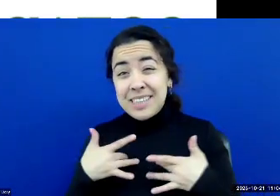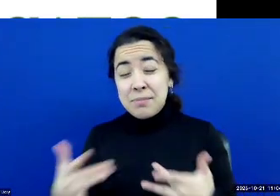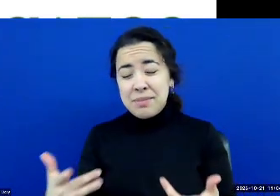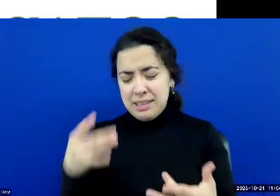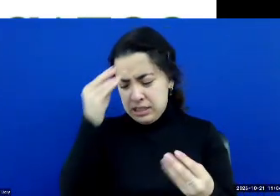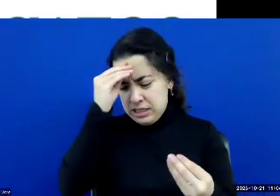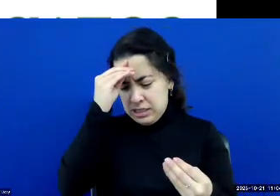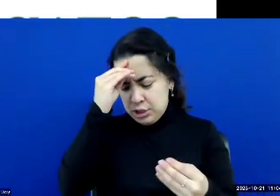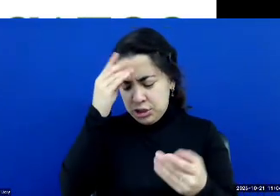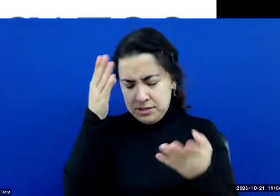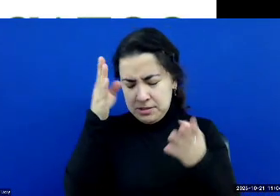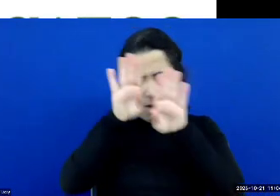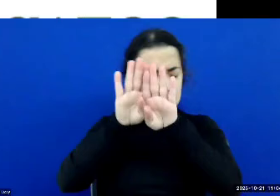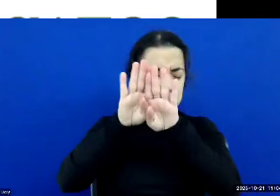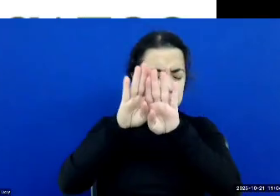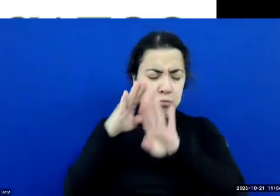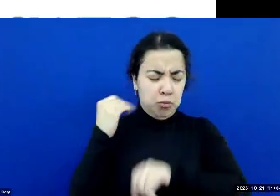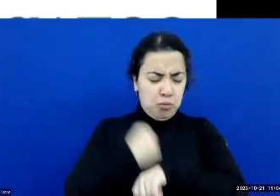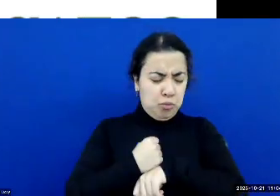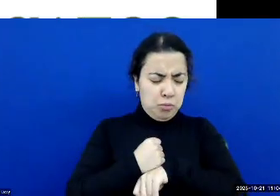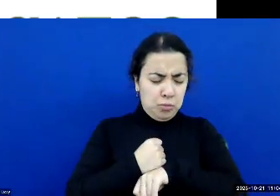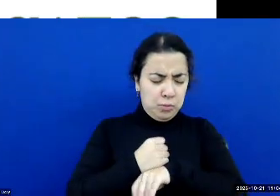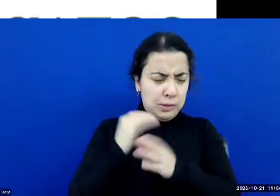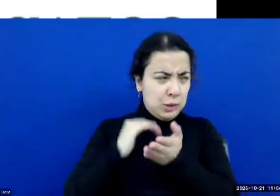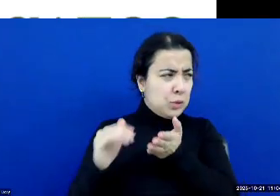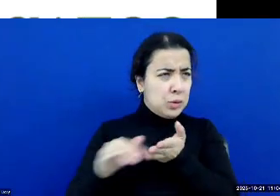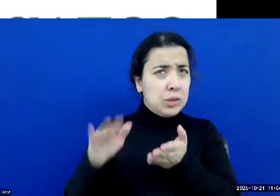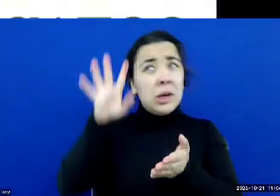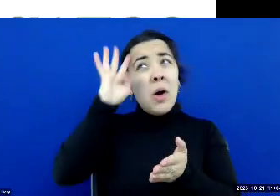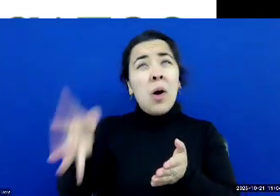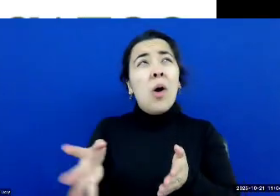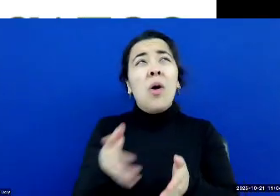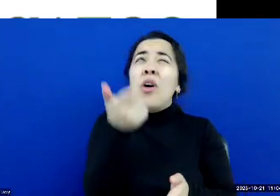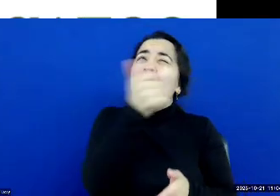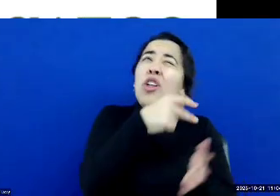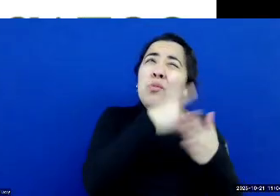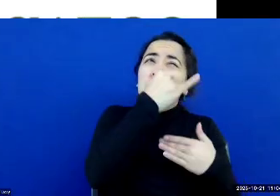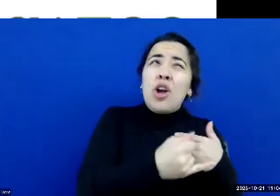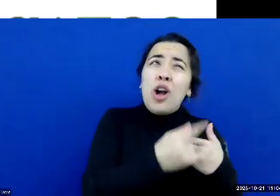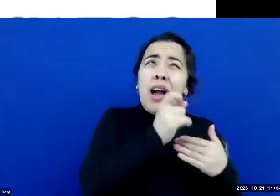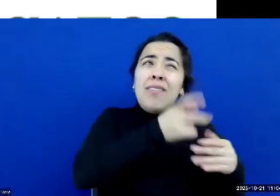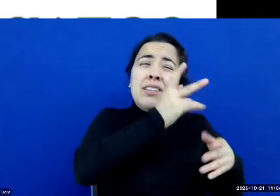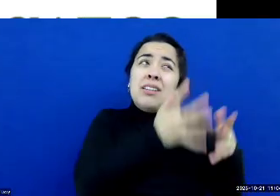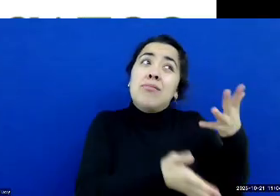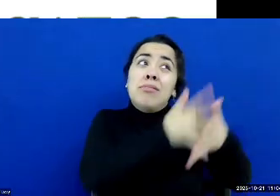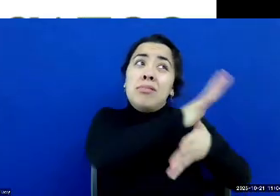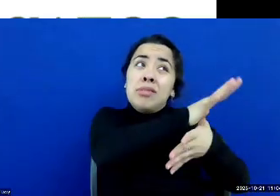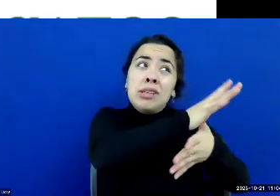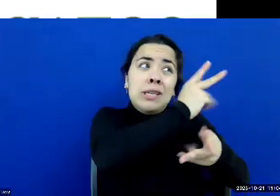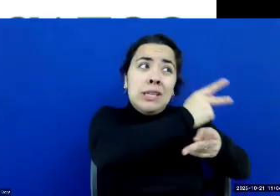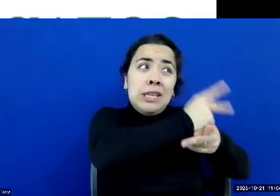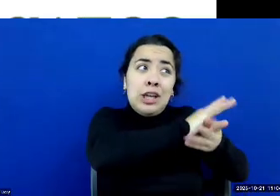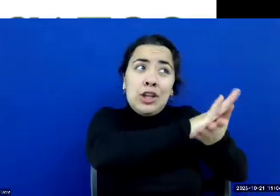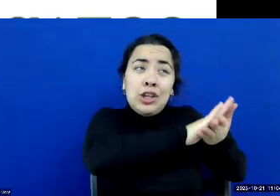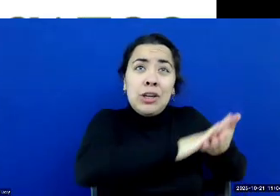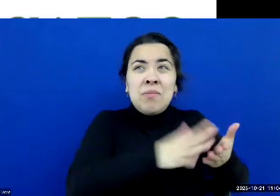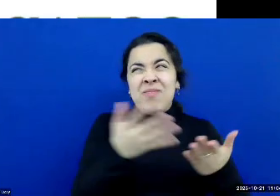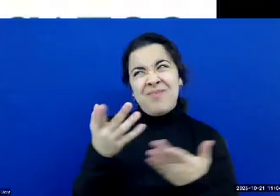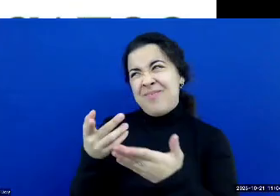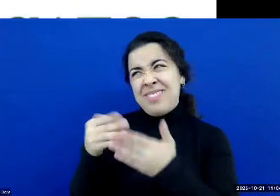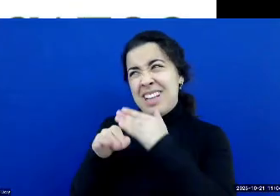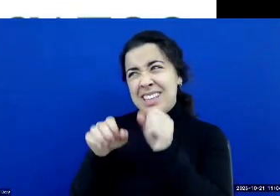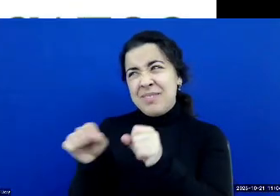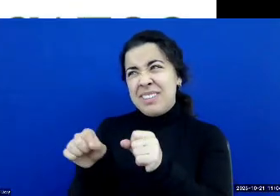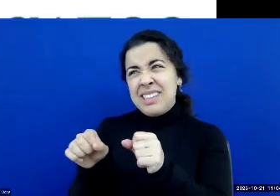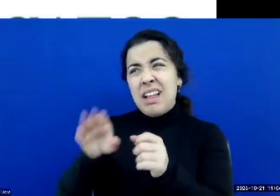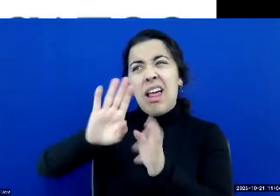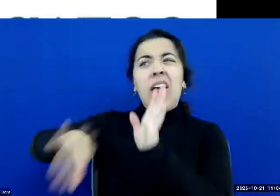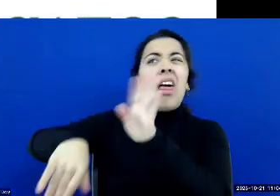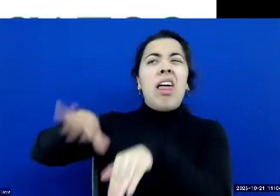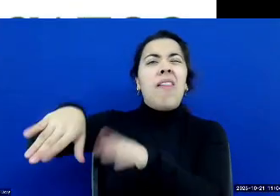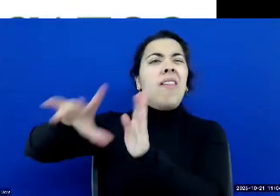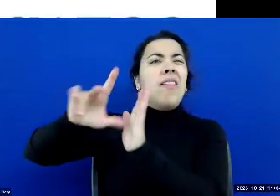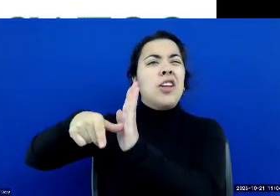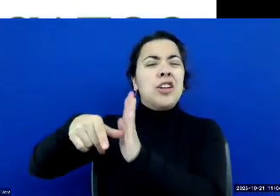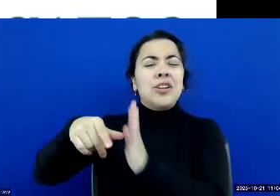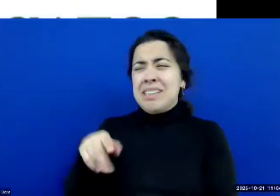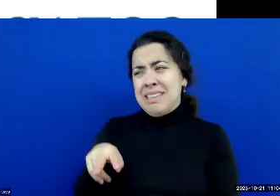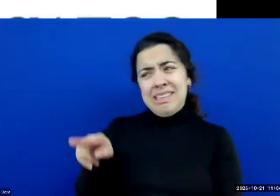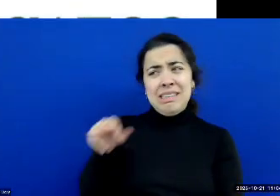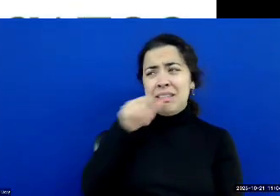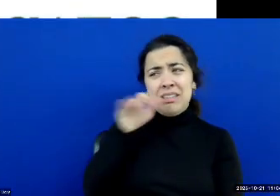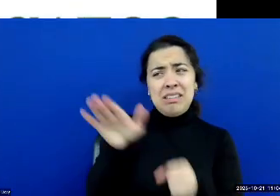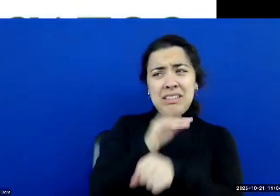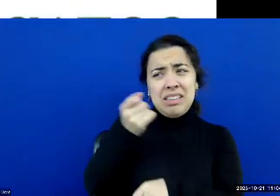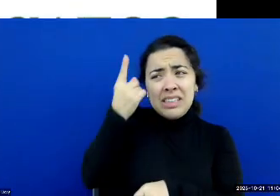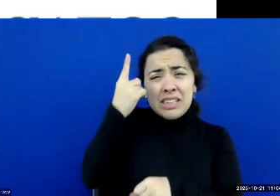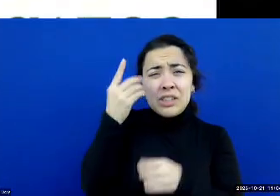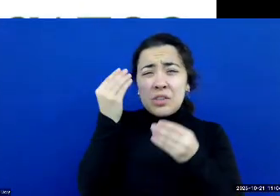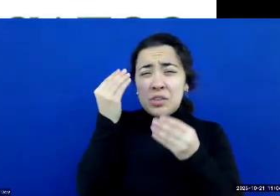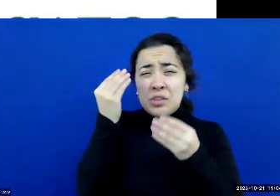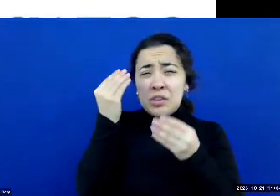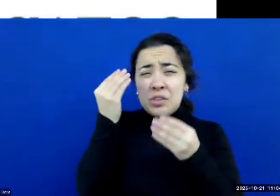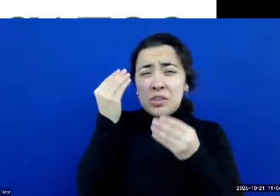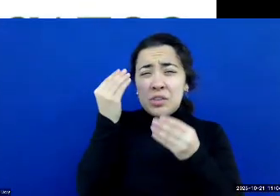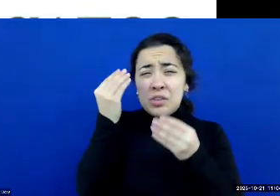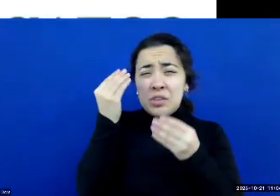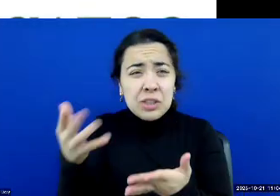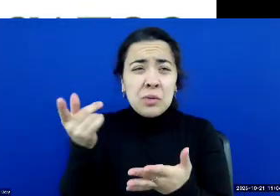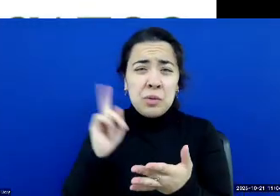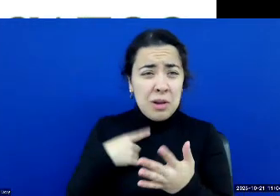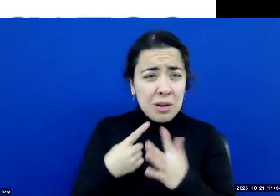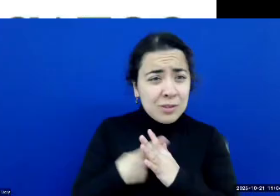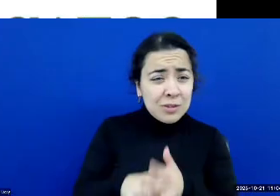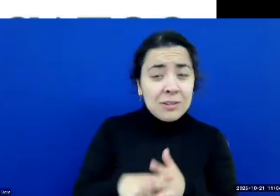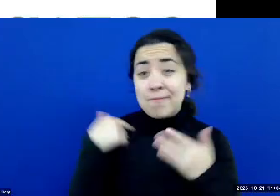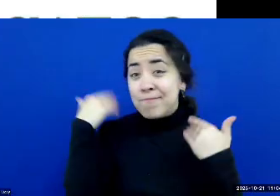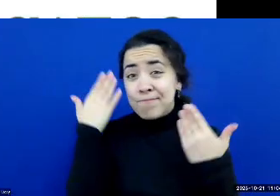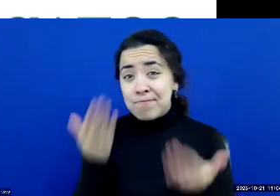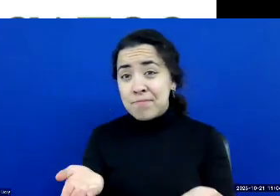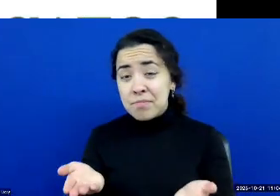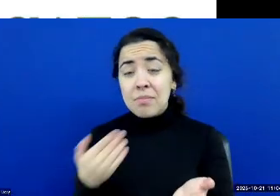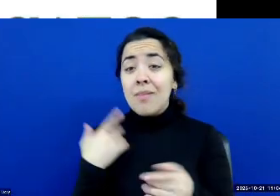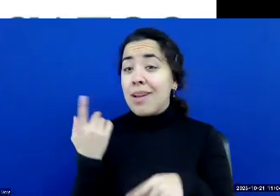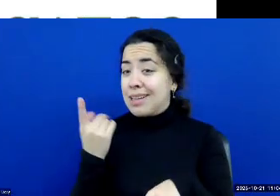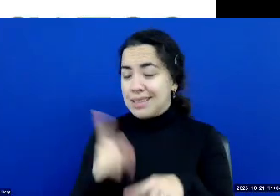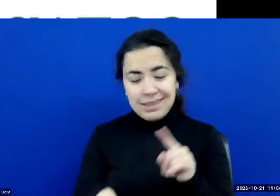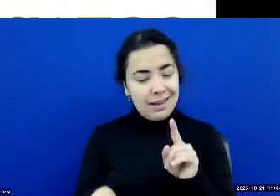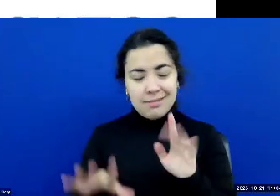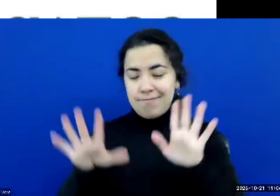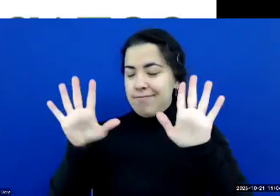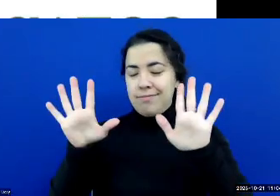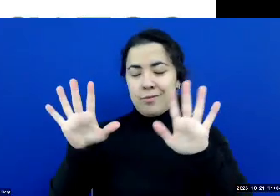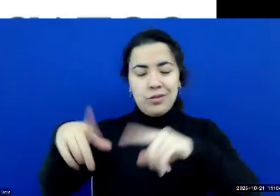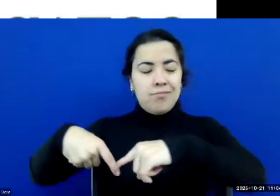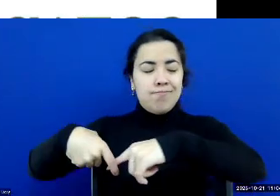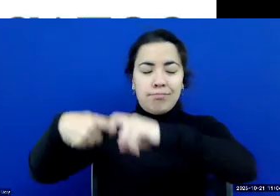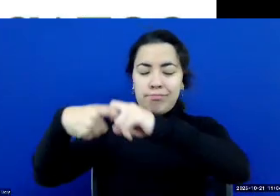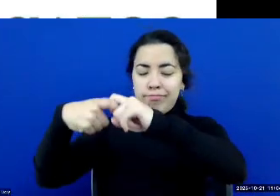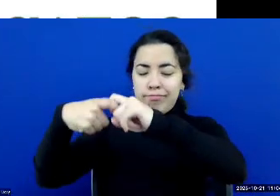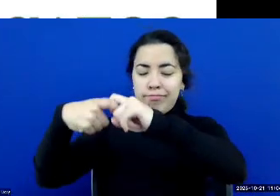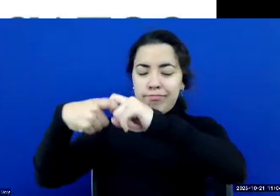Kathleen DeForest: we tend to shut down, right? We start to make excuses. Like, oh, I have too many other projects that need to take priority, I can't do accessibility right now, I just don't understand, there's too much information, I don't know where to start, there's just… I can't do it hard stop.